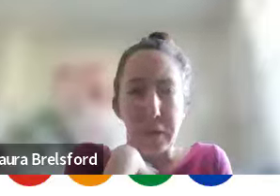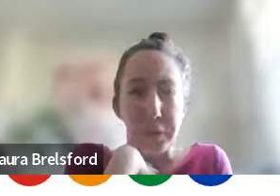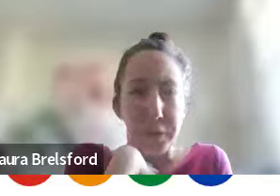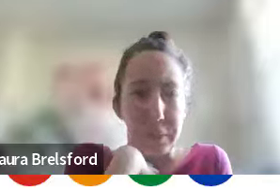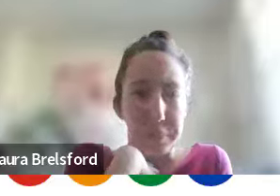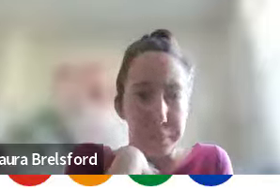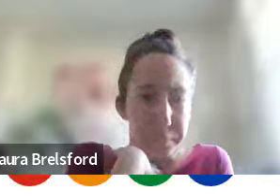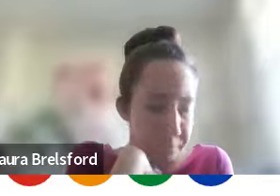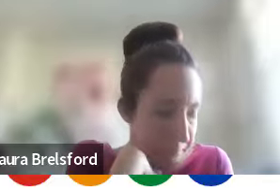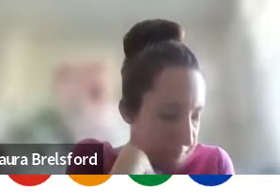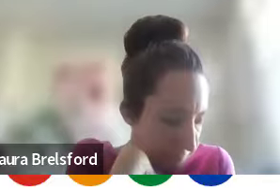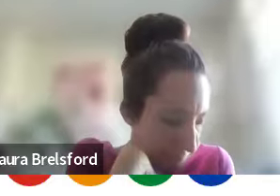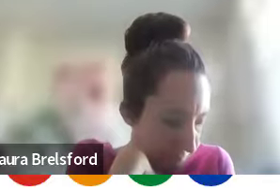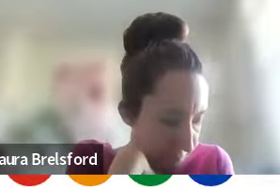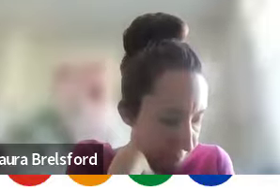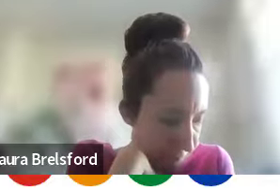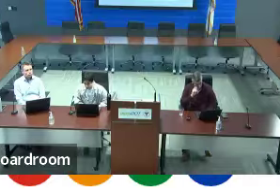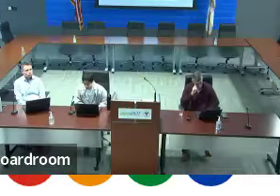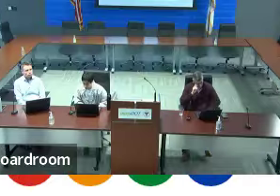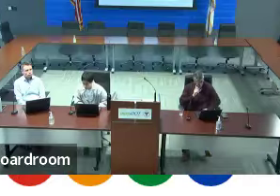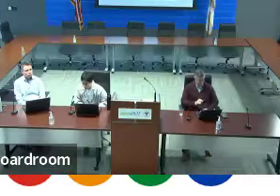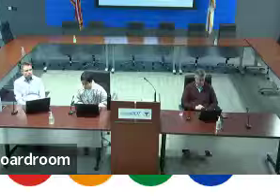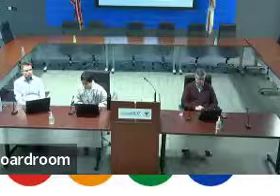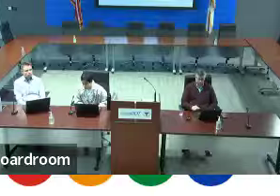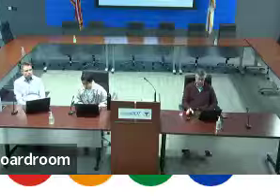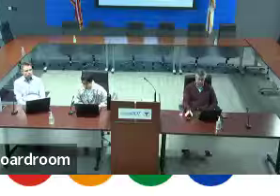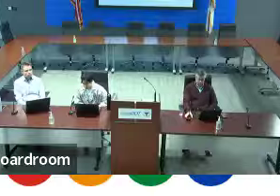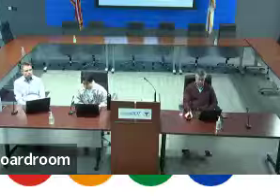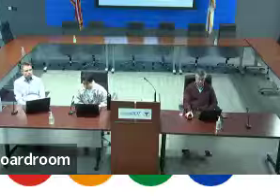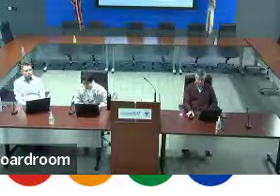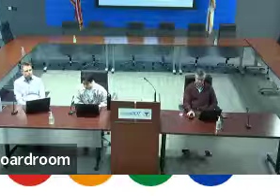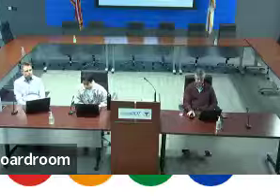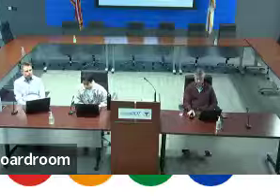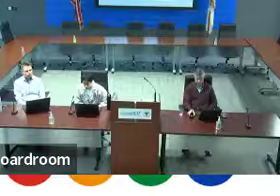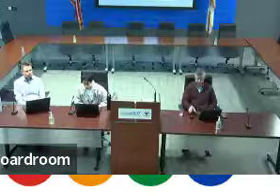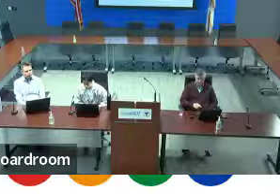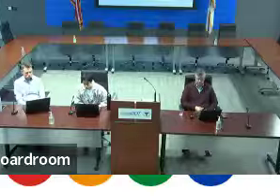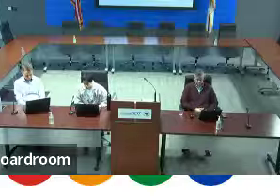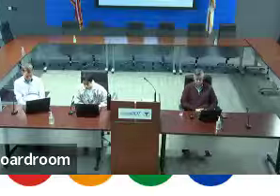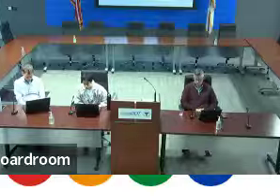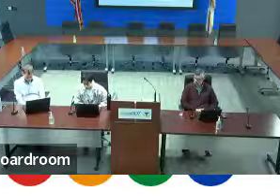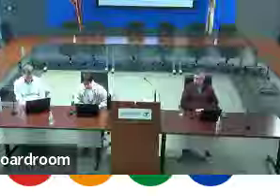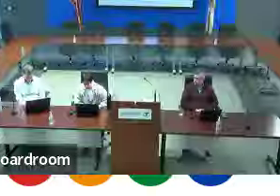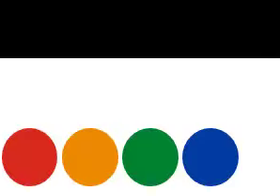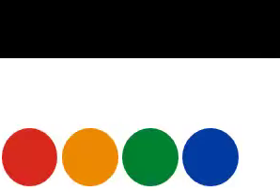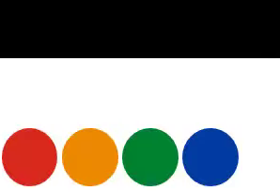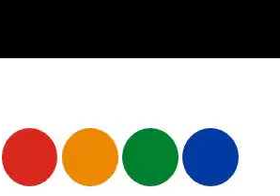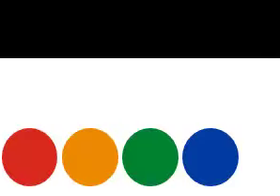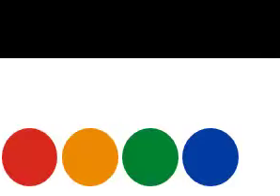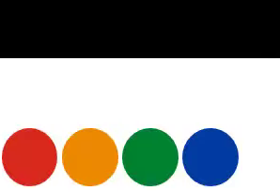SO, THOSE ARE SOME OF THE CONSIDERATIONS WE'LL BRING TO RTAG. THANKS FOR THE QUESTION. REALLY GOOD ONE. THANKS.